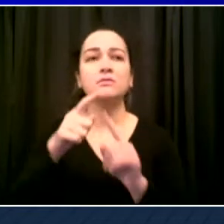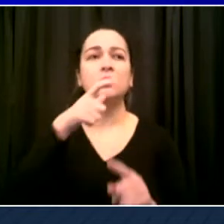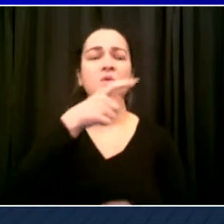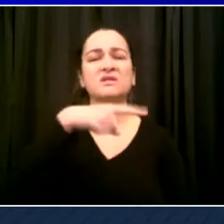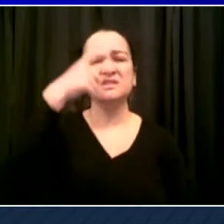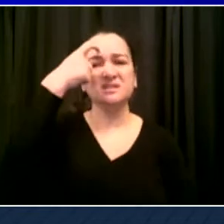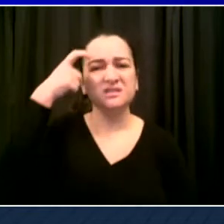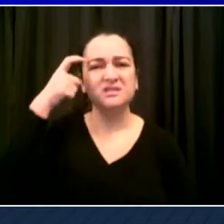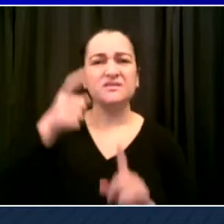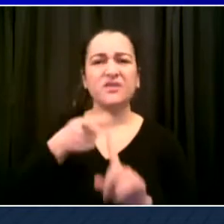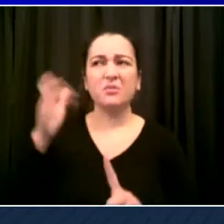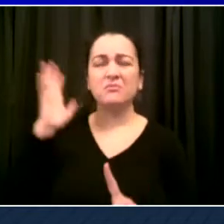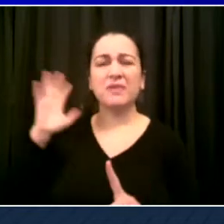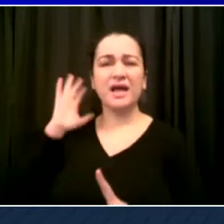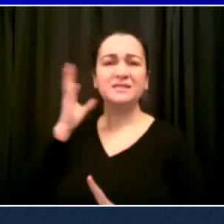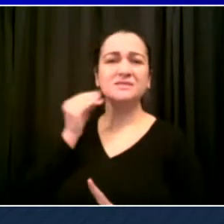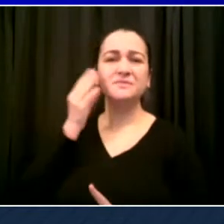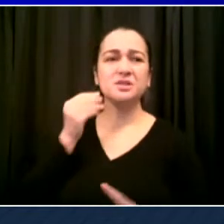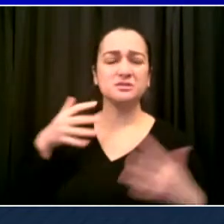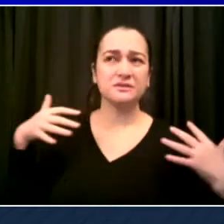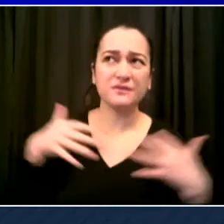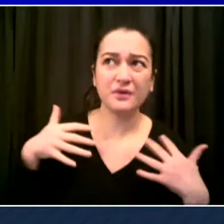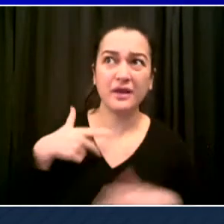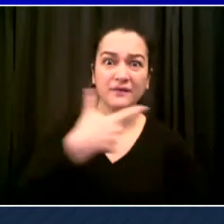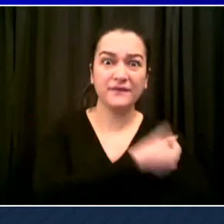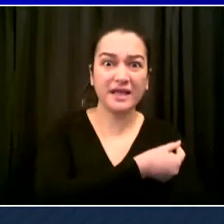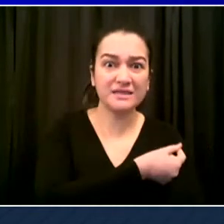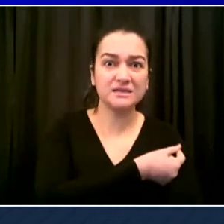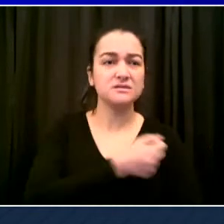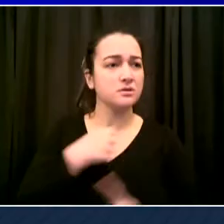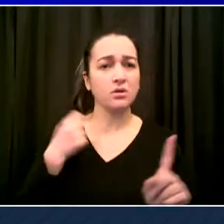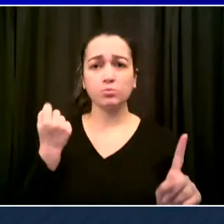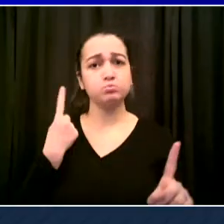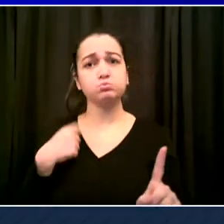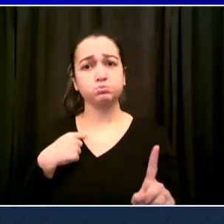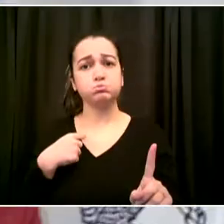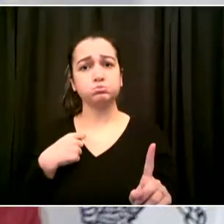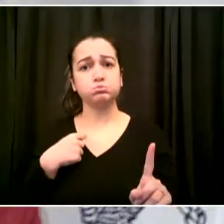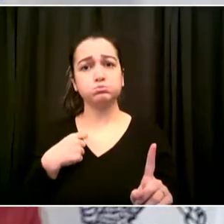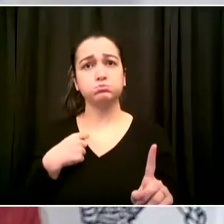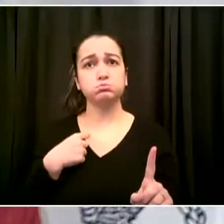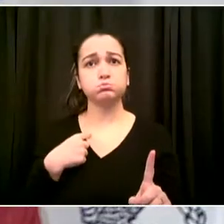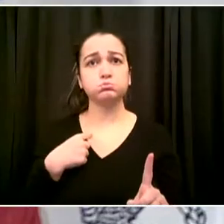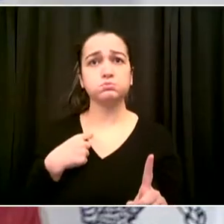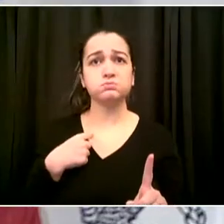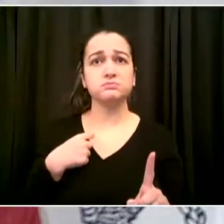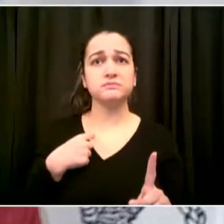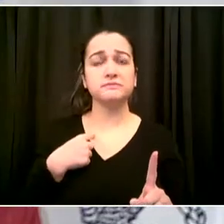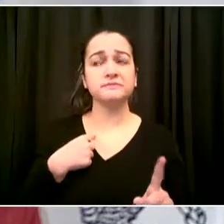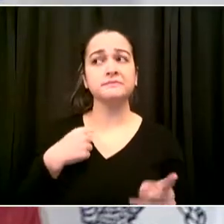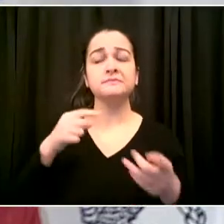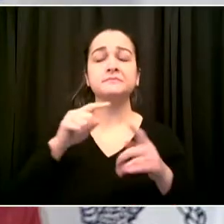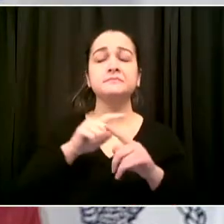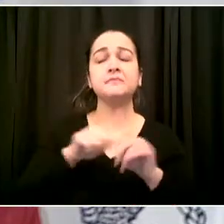NOT NECESSARILY READY IN N THE E FIRST INSTANCE. BUT WILL WE SEE MORE AND MORE IS